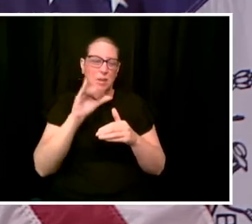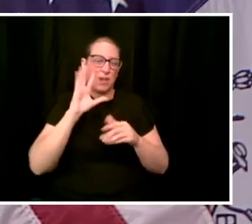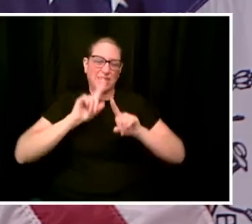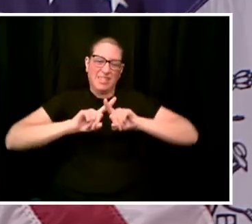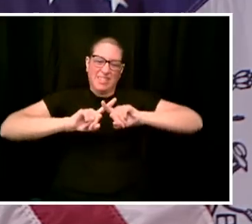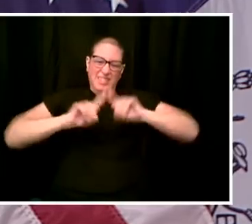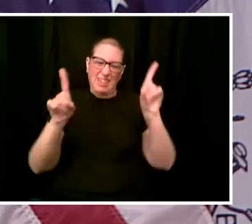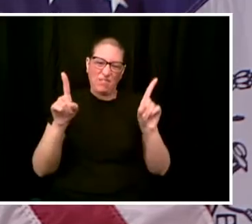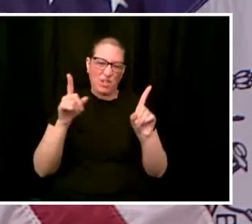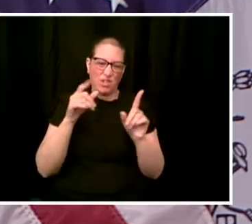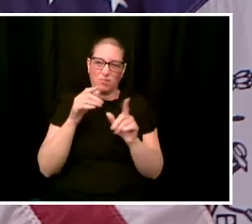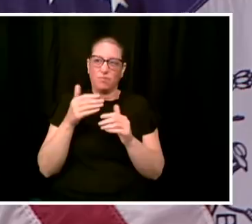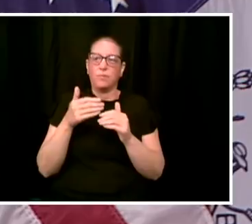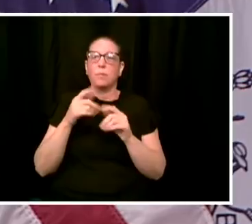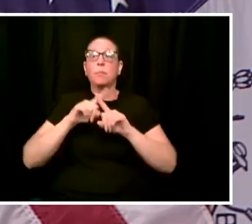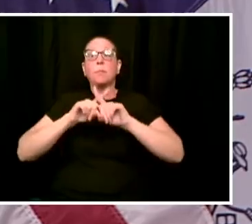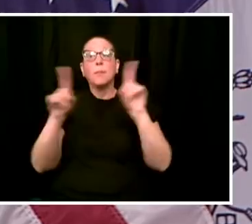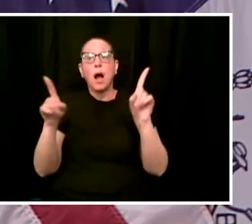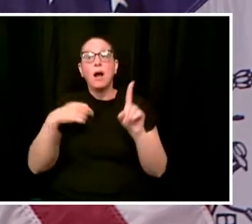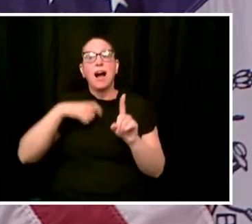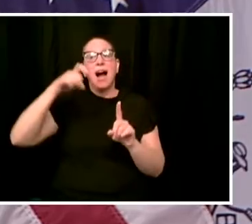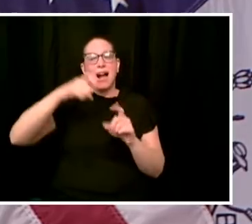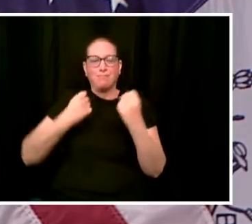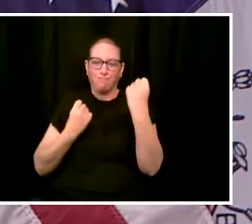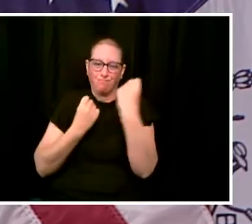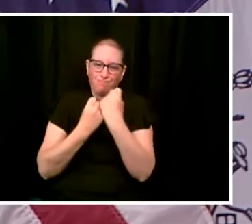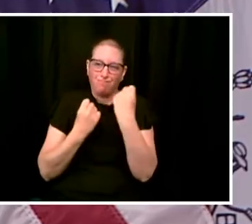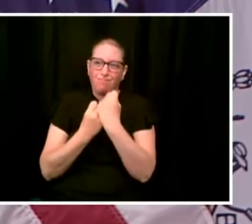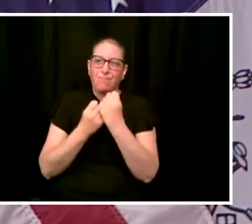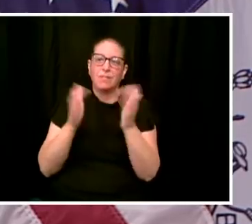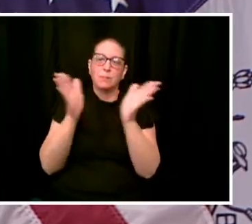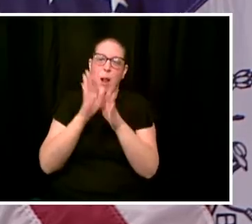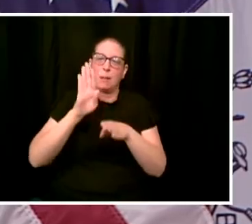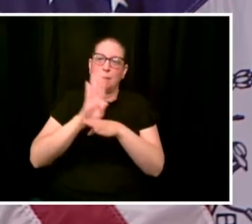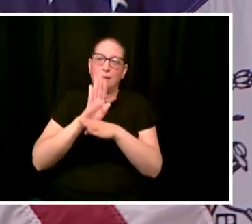THE MAXIMUM NUMBER OF SMALL BUSINESSES BECAUSE THEY'RE